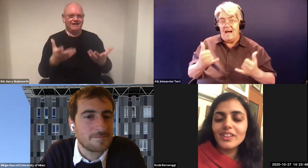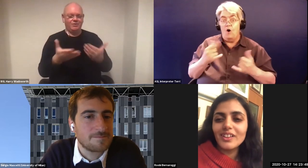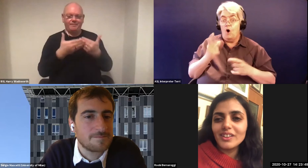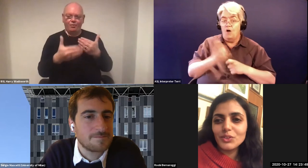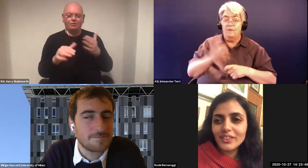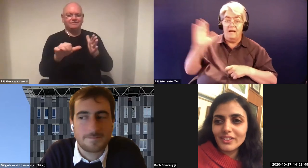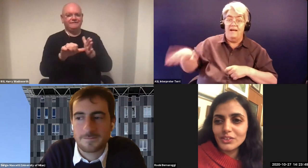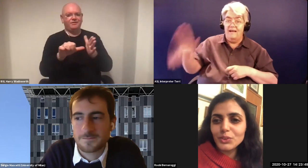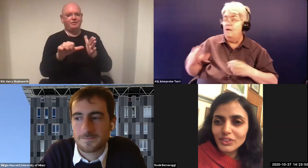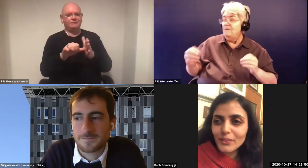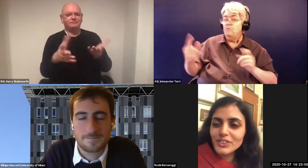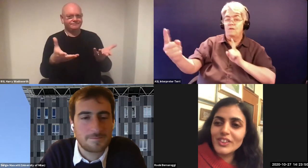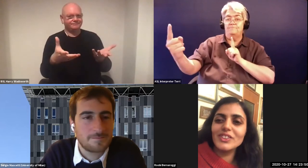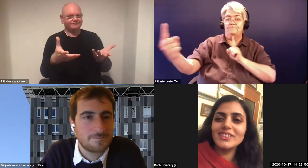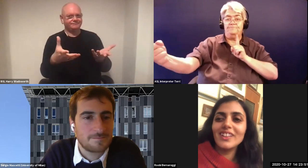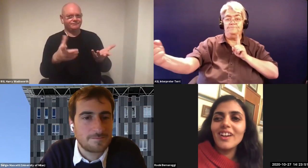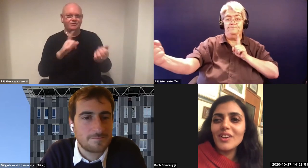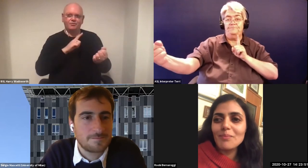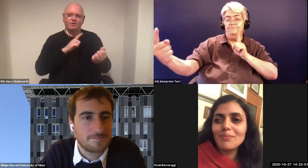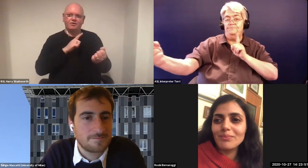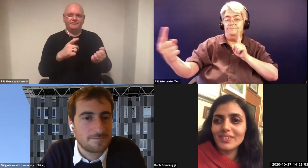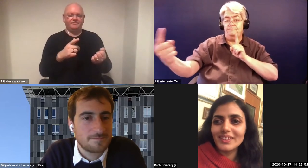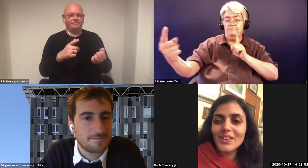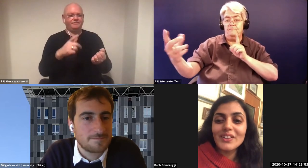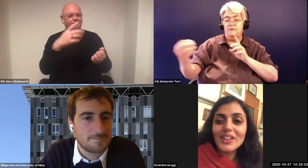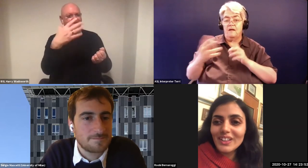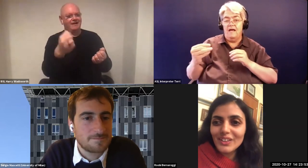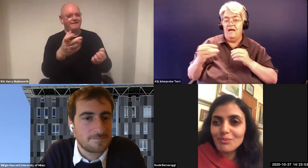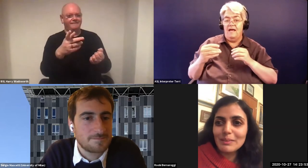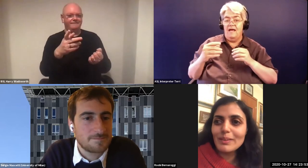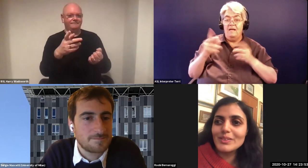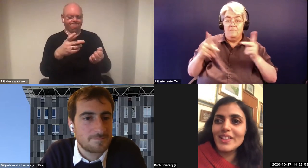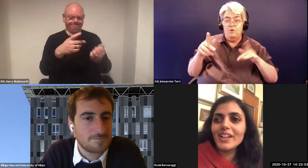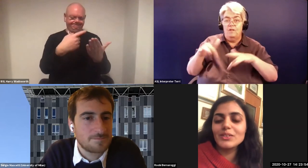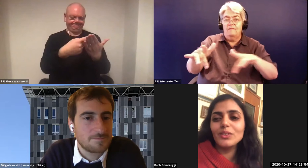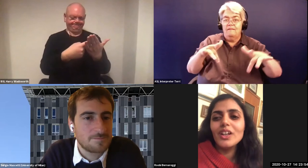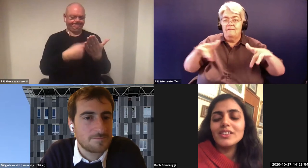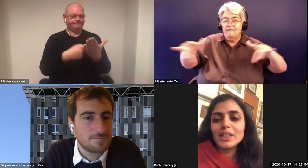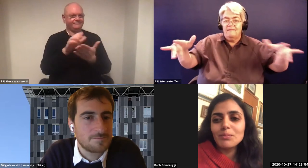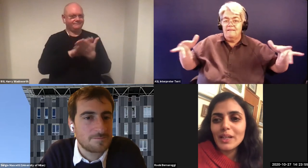uh do the due to the restrictions um there are not a lot of people outside so sometimes